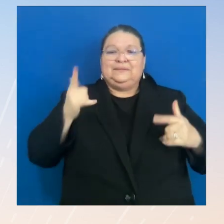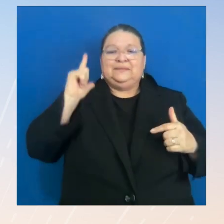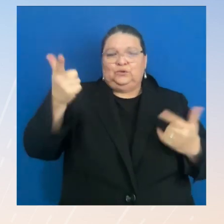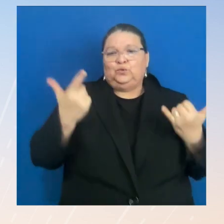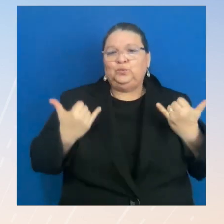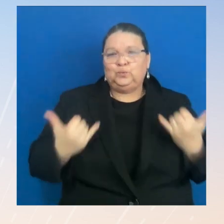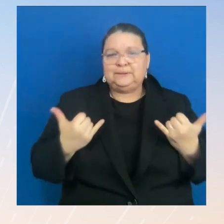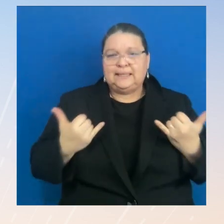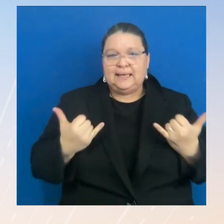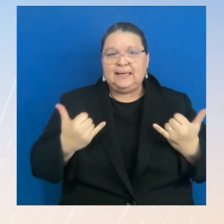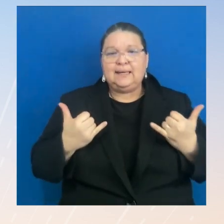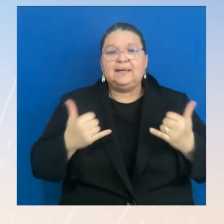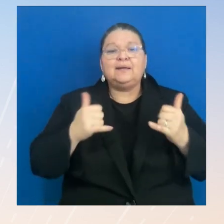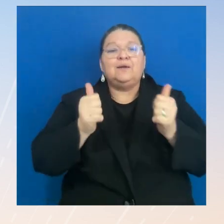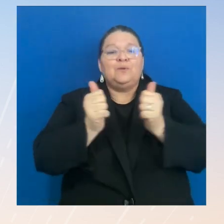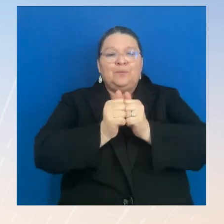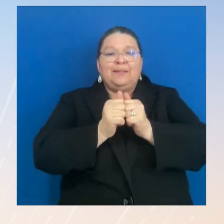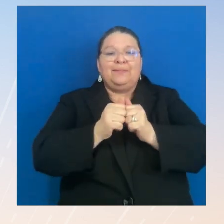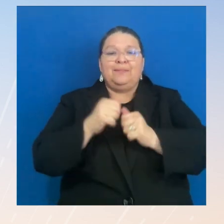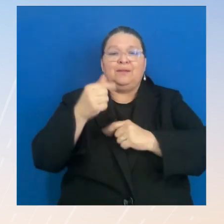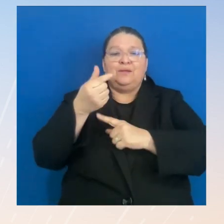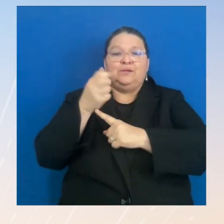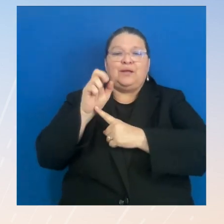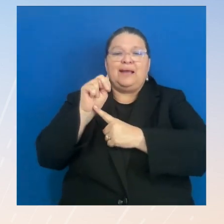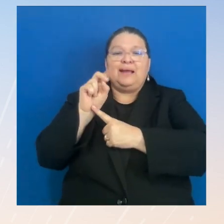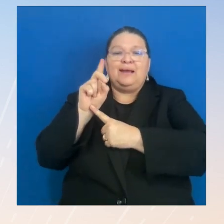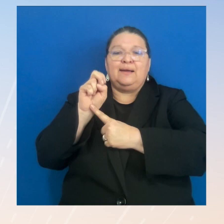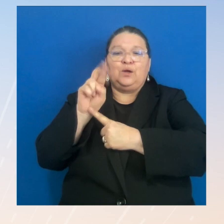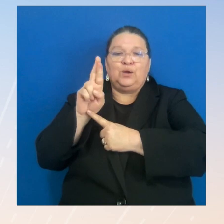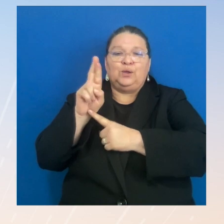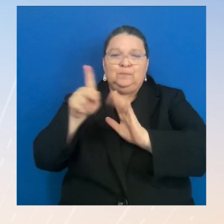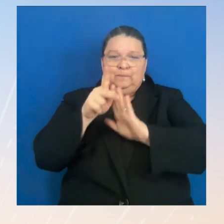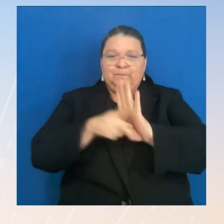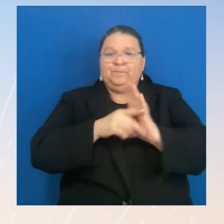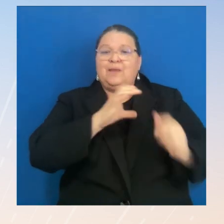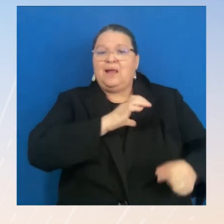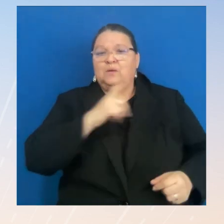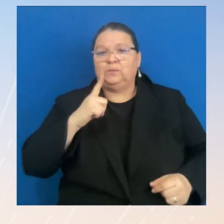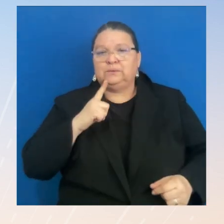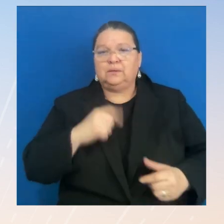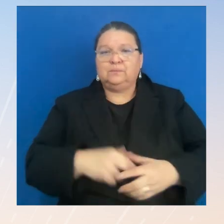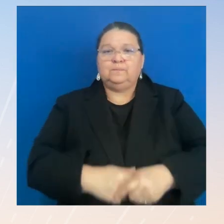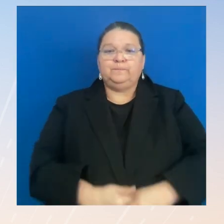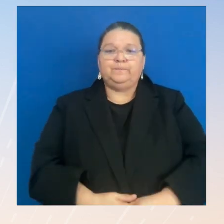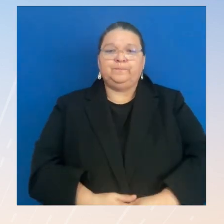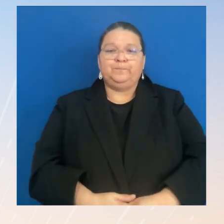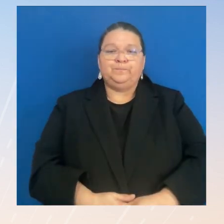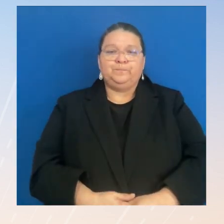I also just wanted to note the news that we heard from the CEO of Fox